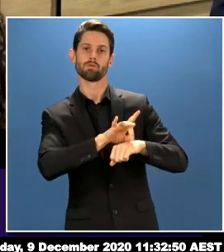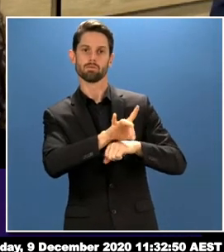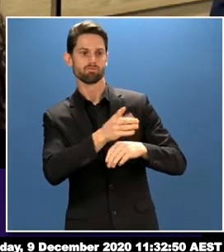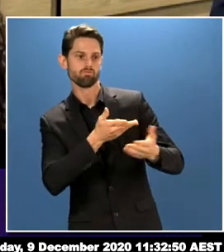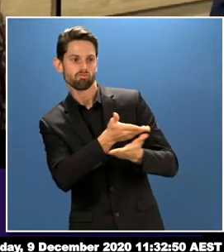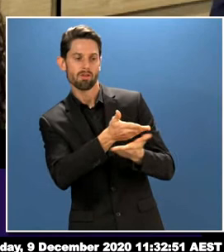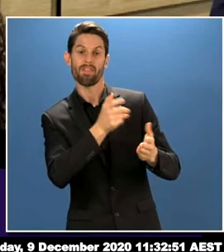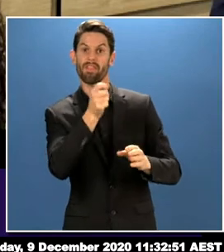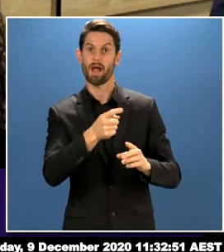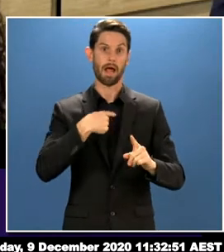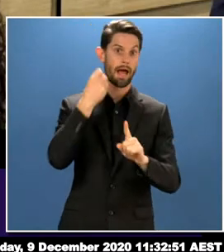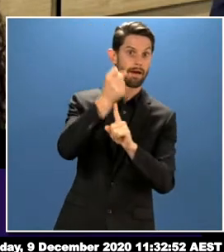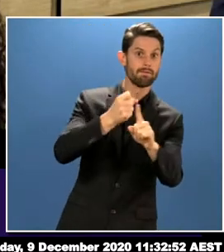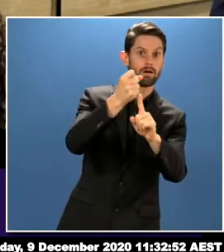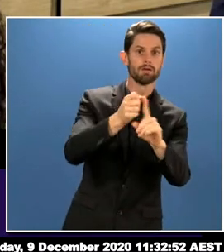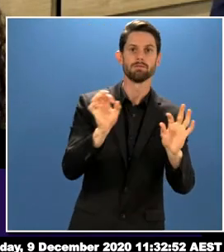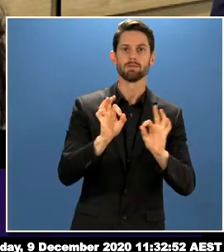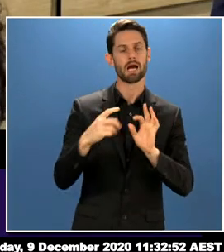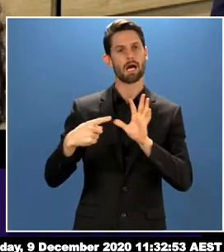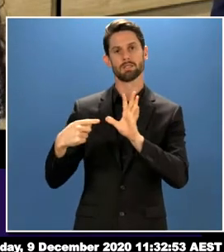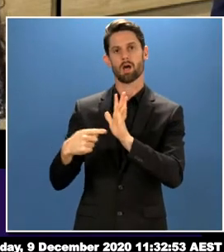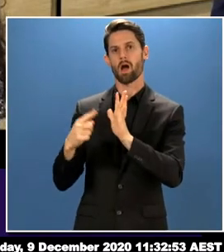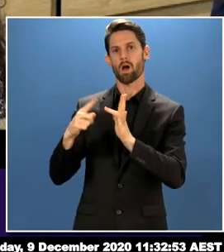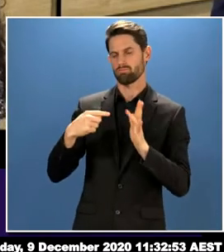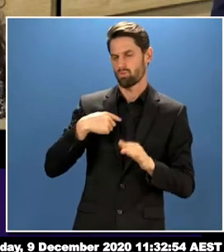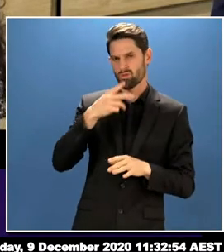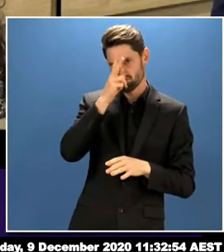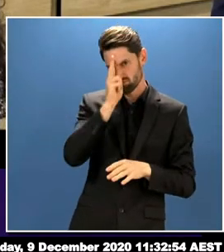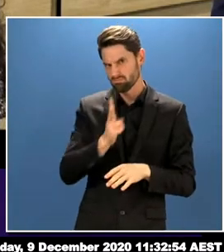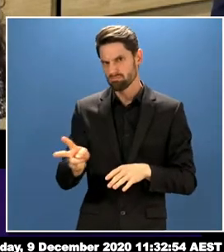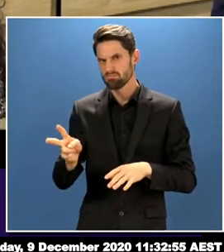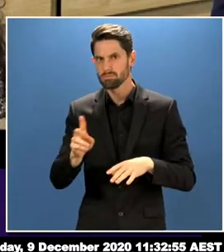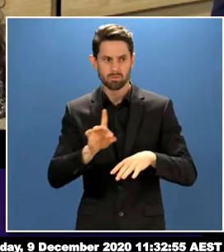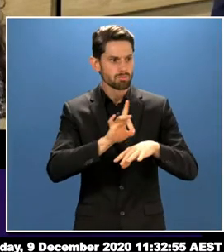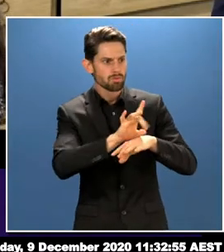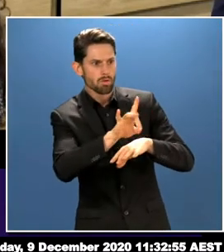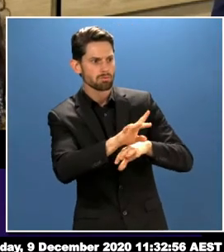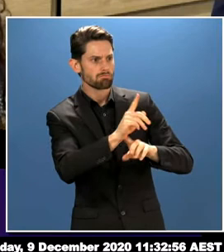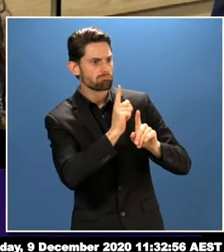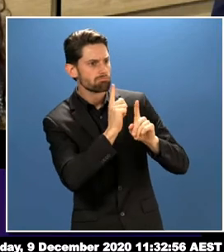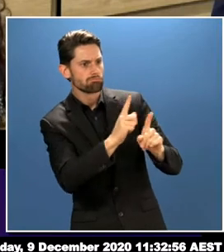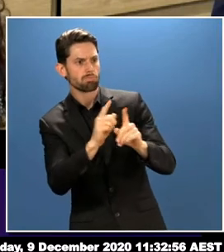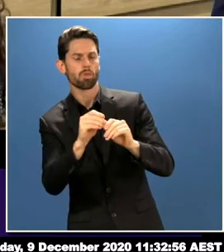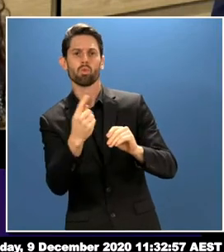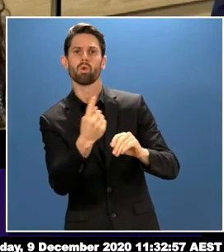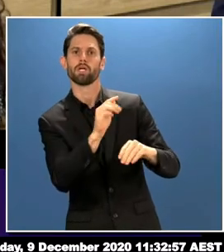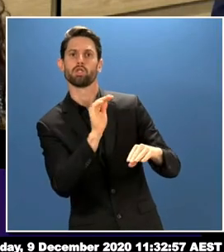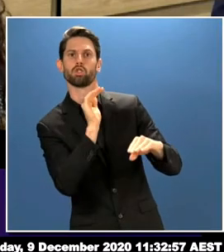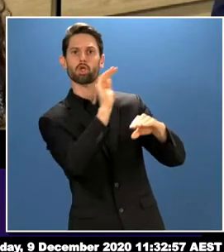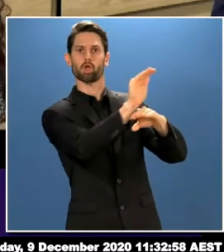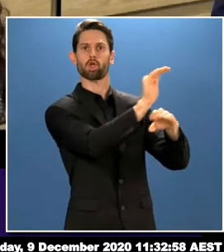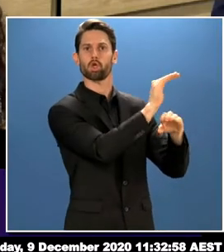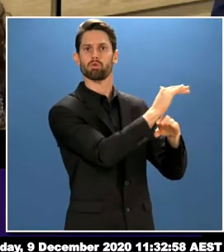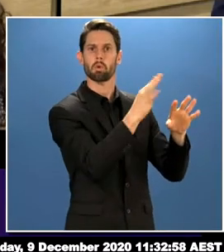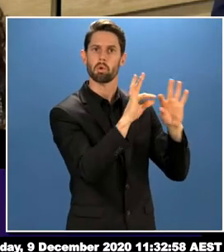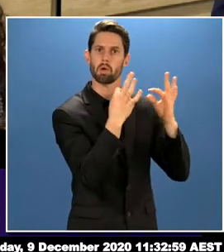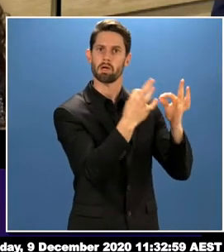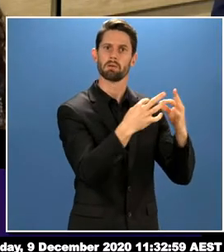The ATO often consults with external stakeholders, so part of